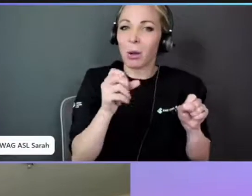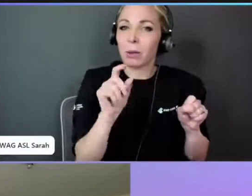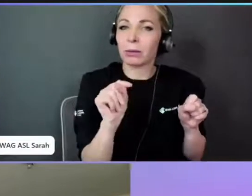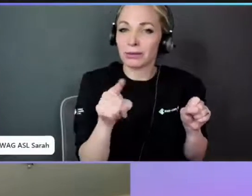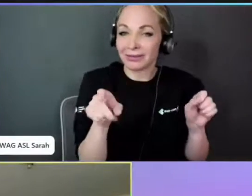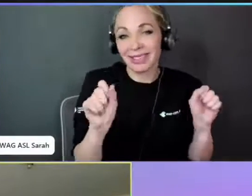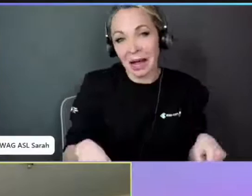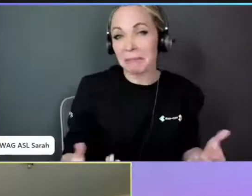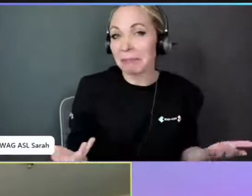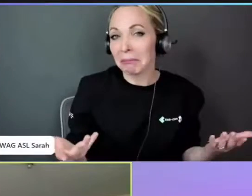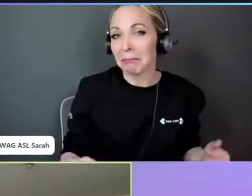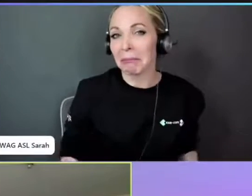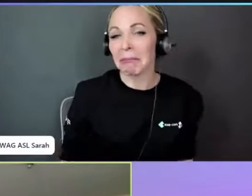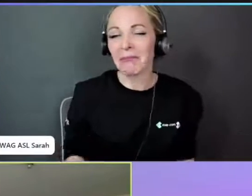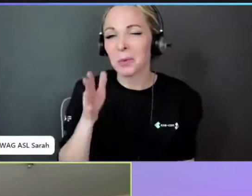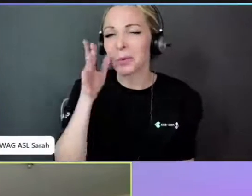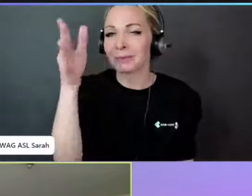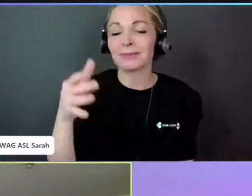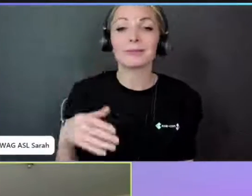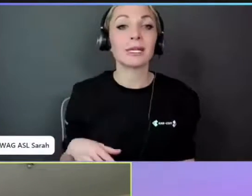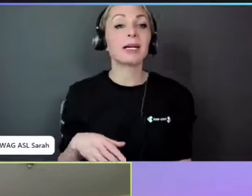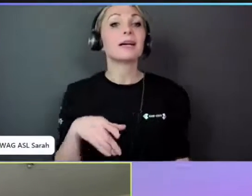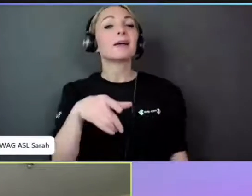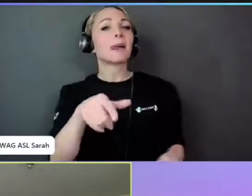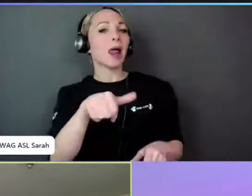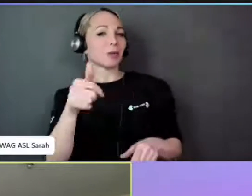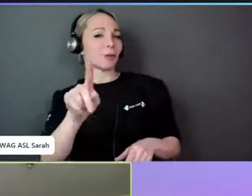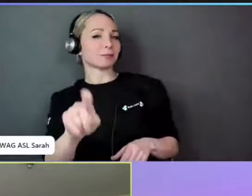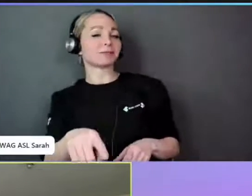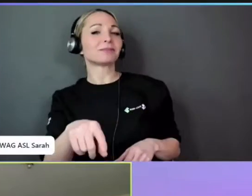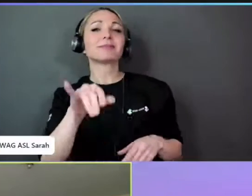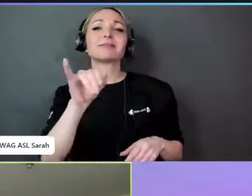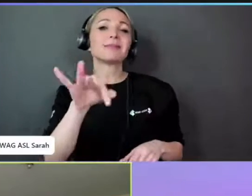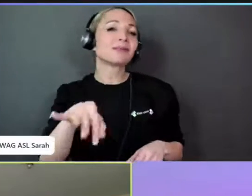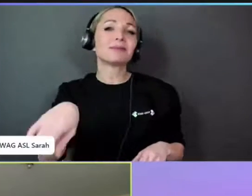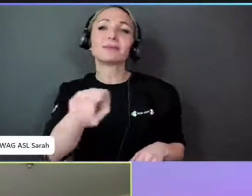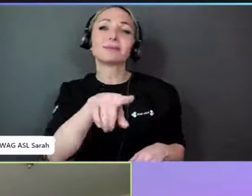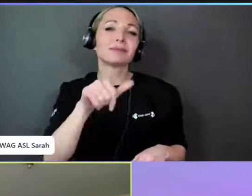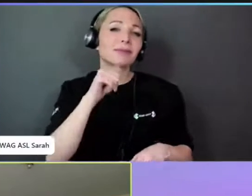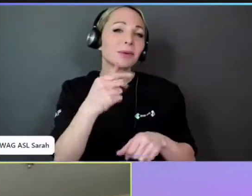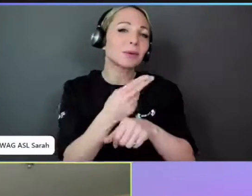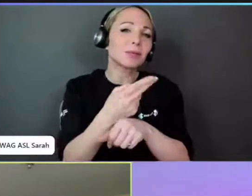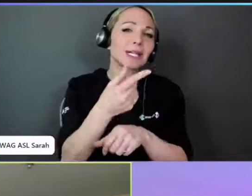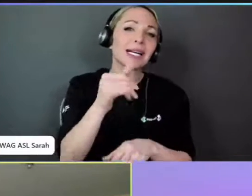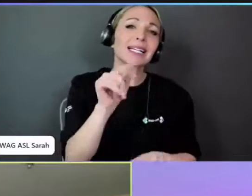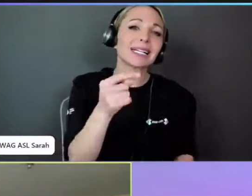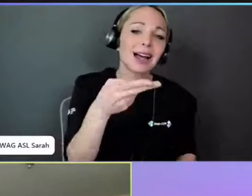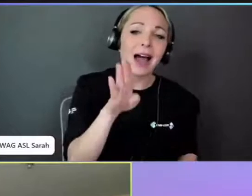"For those not using GitHub or GitHub actions, is it possible to fail a Jenkins pipeline